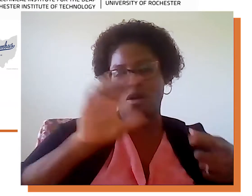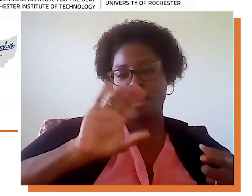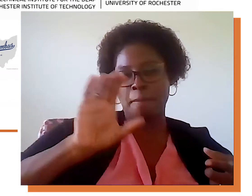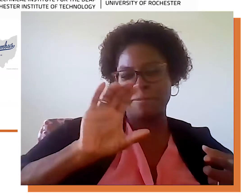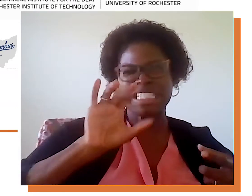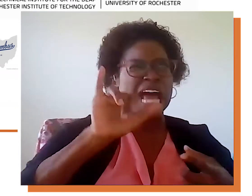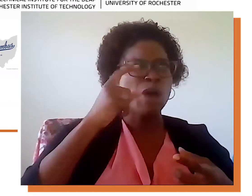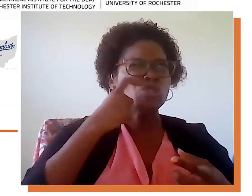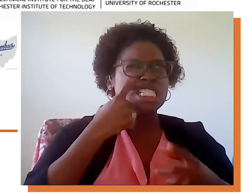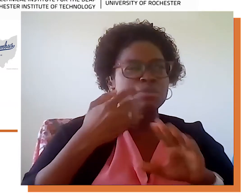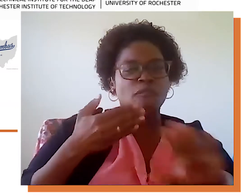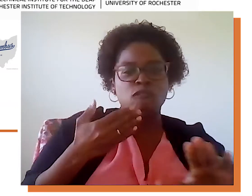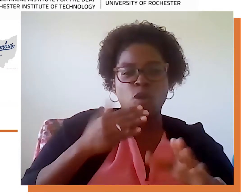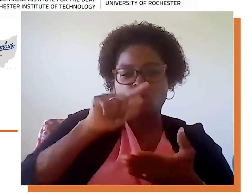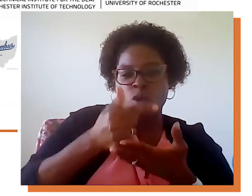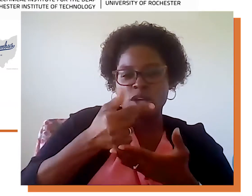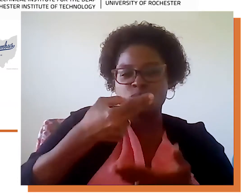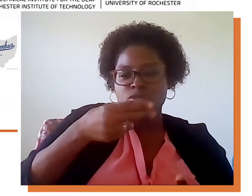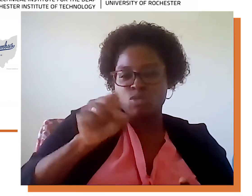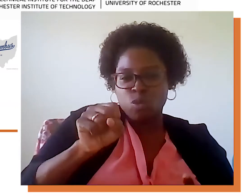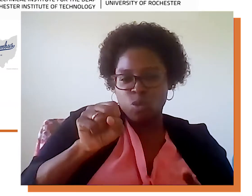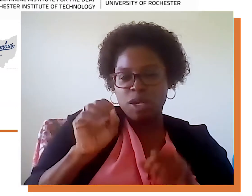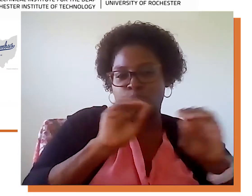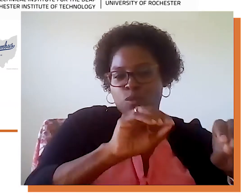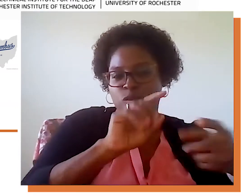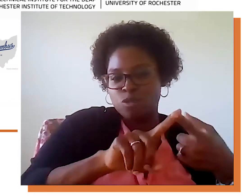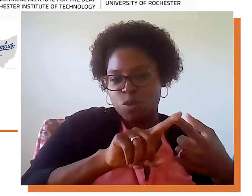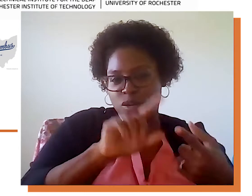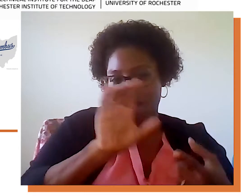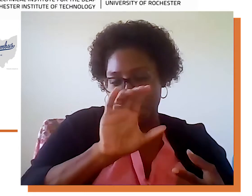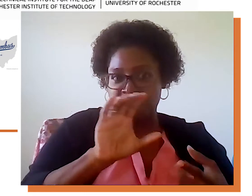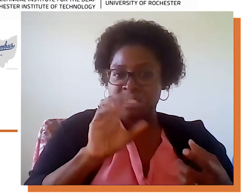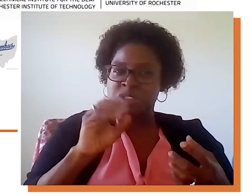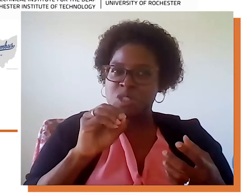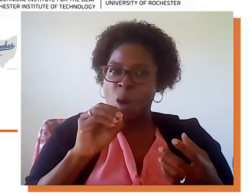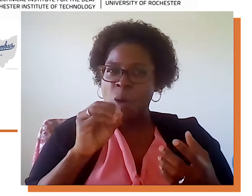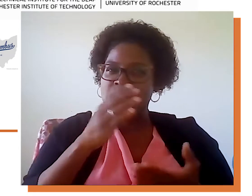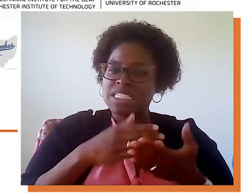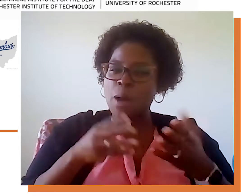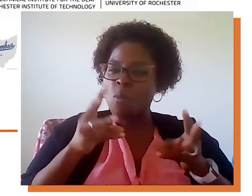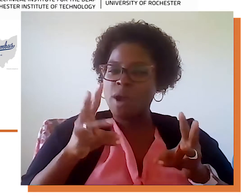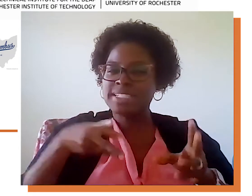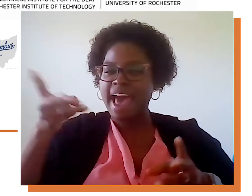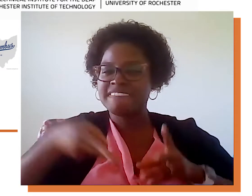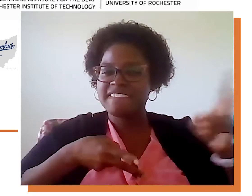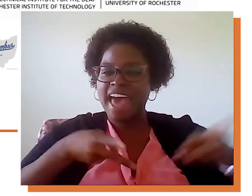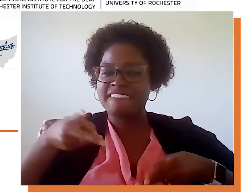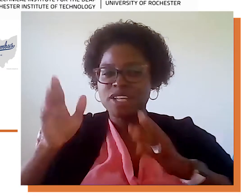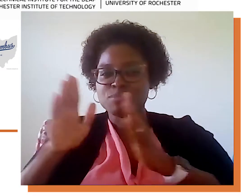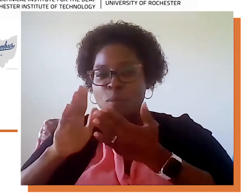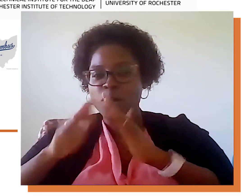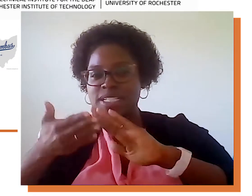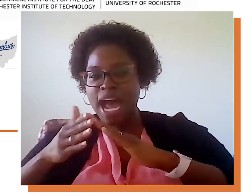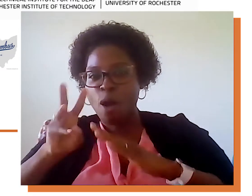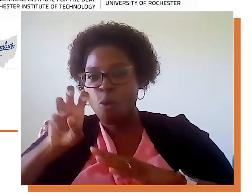we moved after he retired to Columbus, Ohio, and I was in high school at the time. In some ways, I kind of had